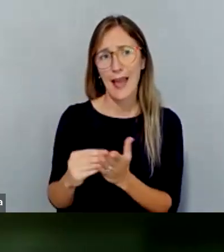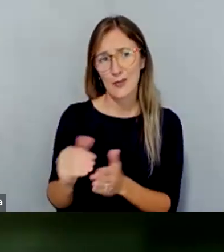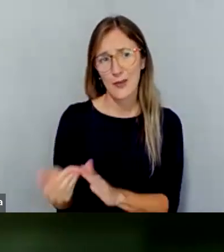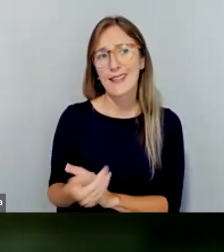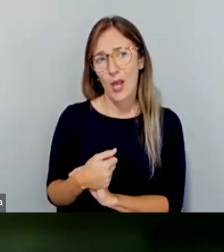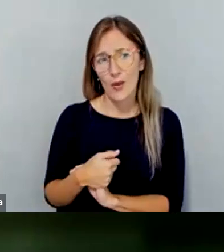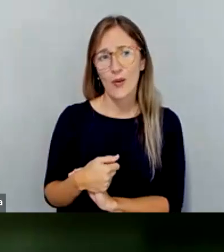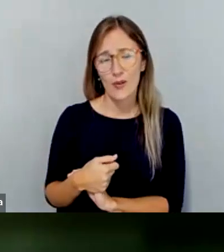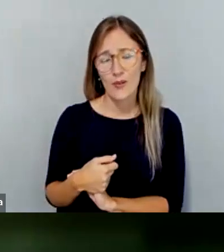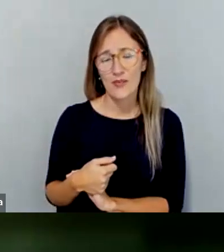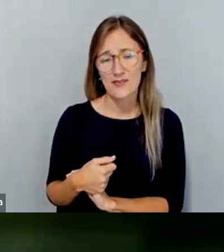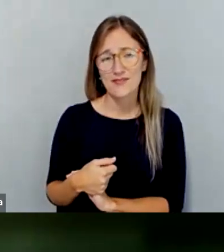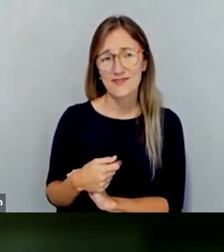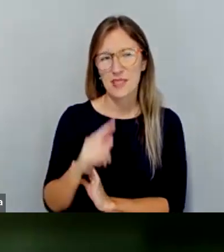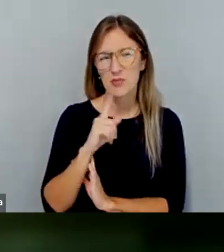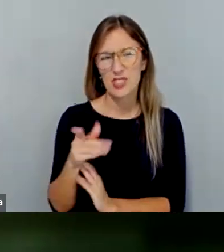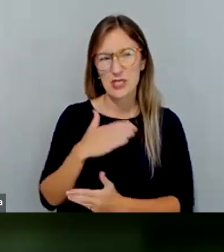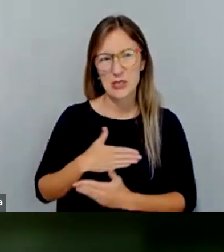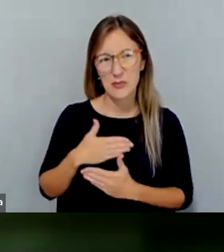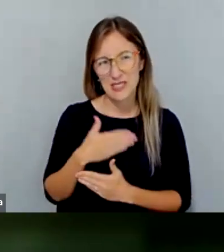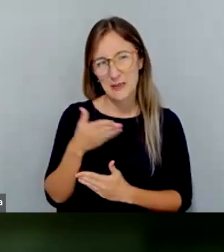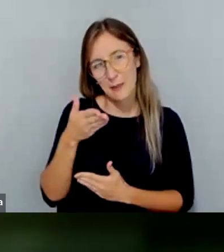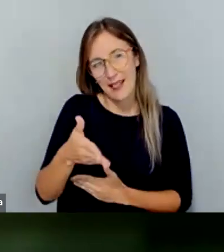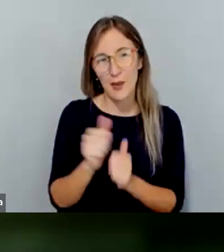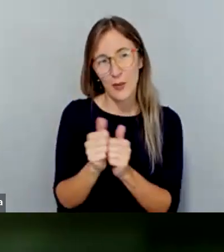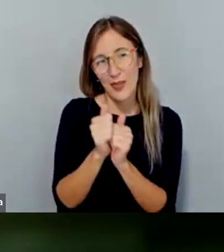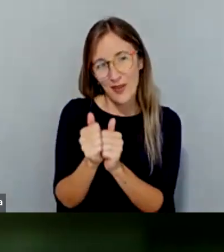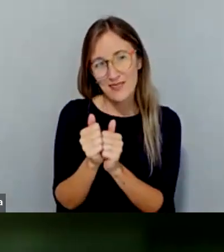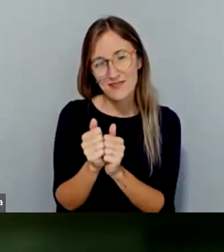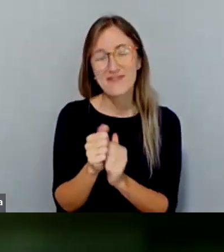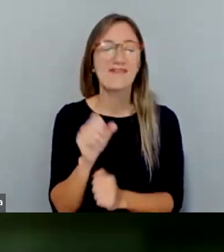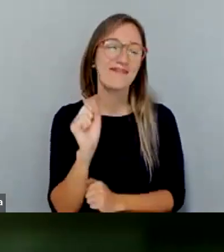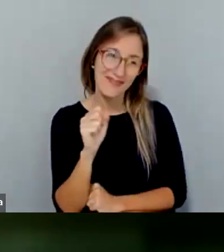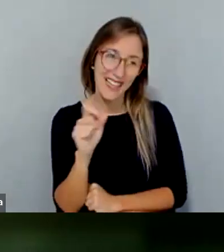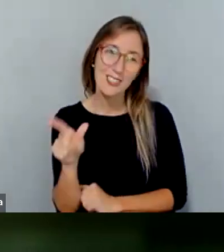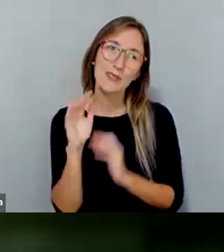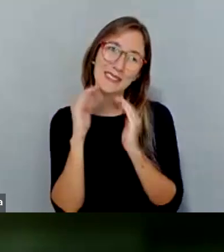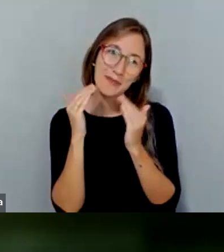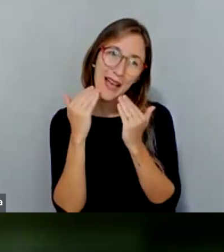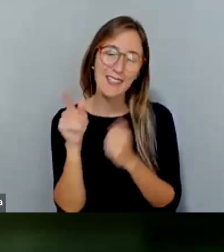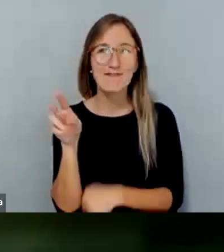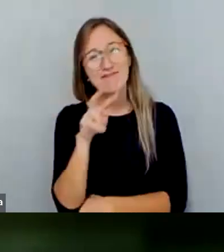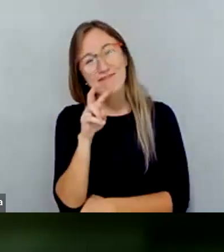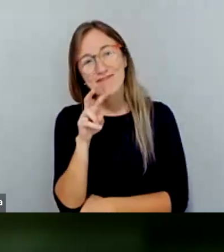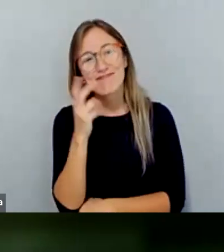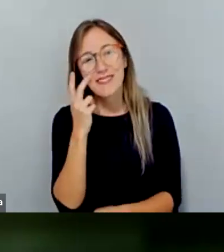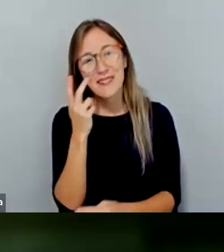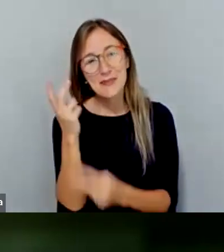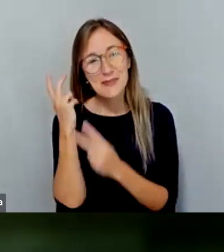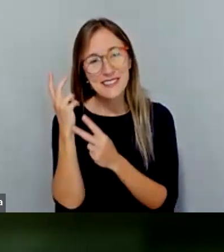That is great. That is wonderful. That was probably really